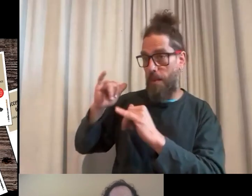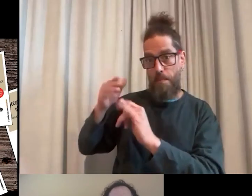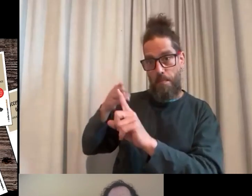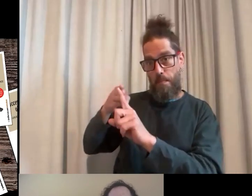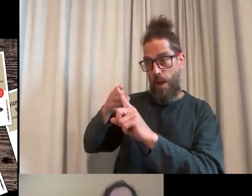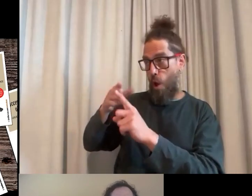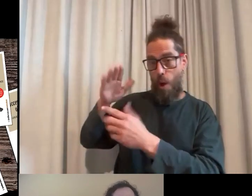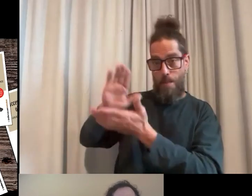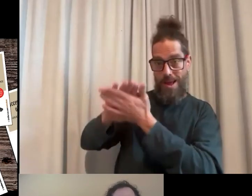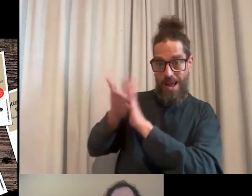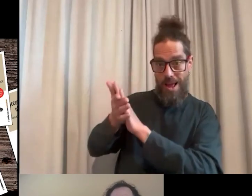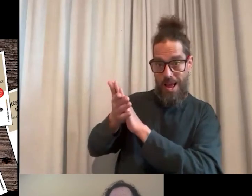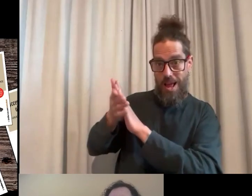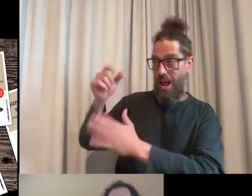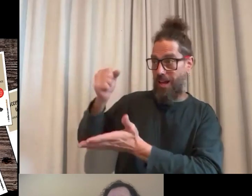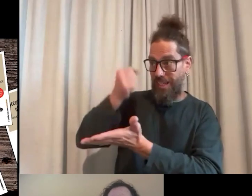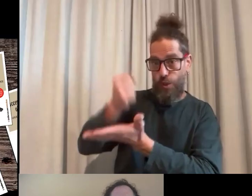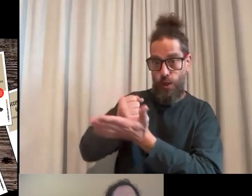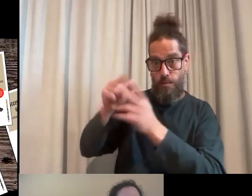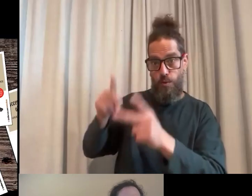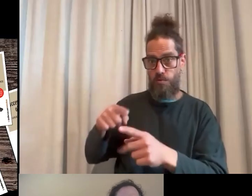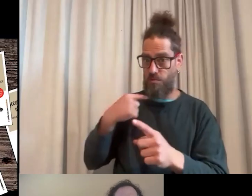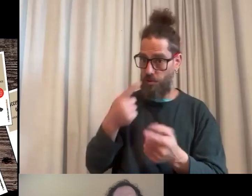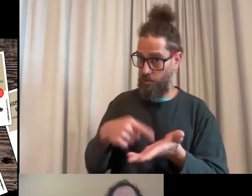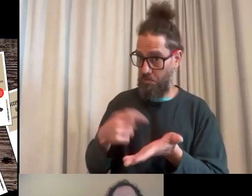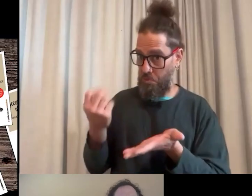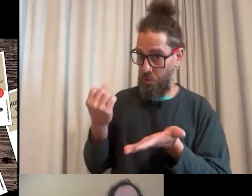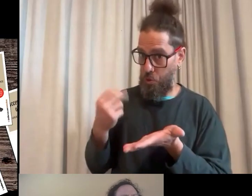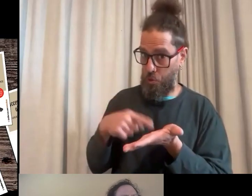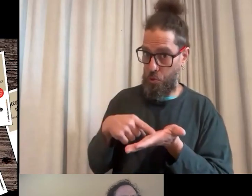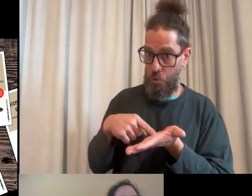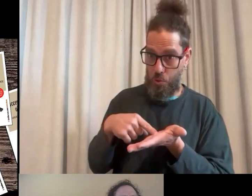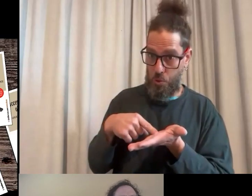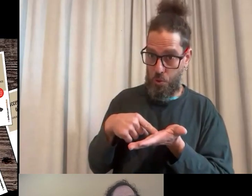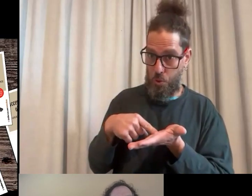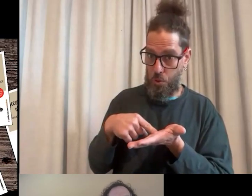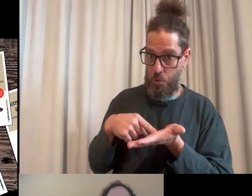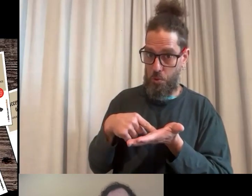that training must come from a certain source, or it must be by someone who has a certain accreditation.